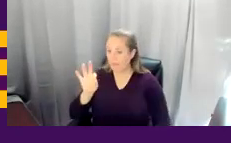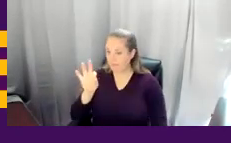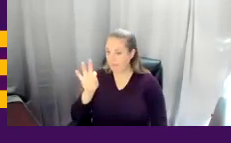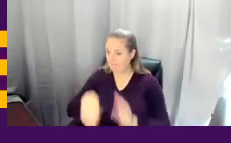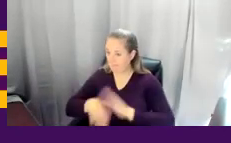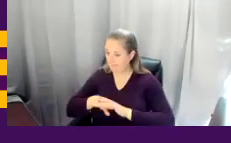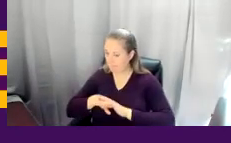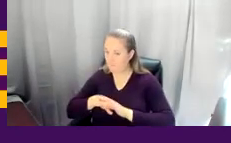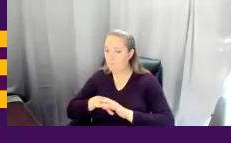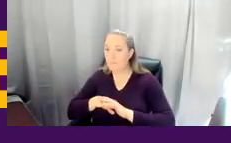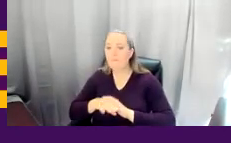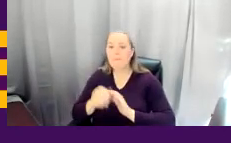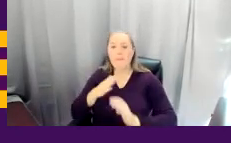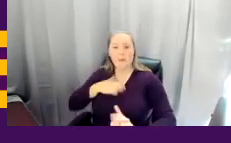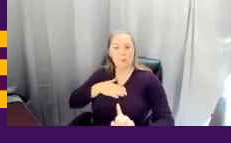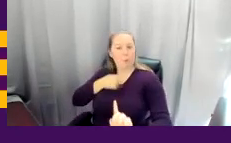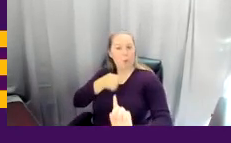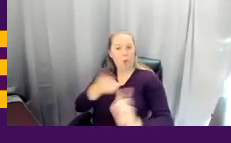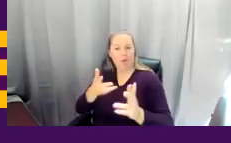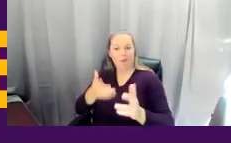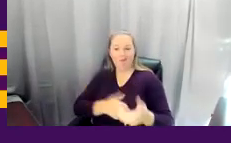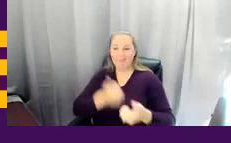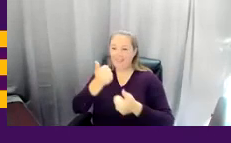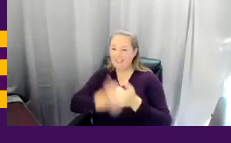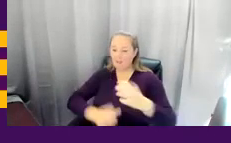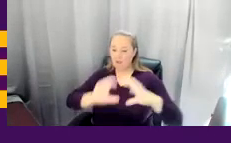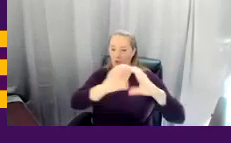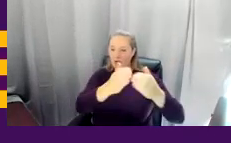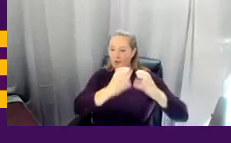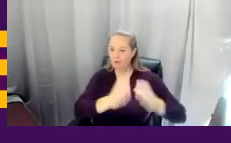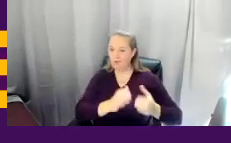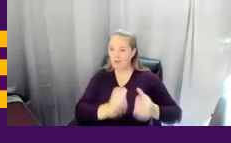, THIS WILL FUND UP TO NINE COMMUNITY ASSESSMENTS, UP TO